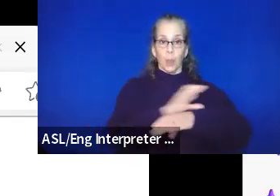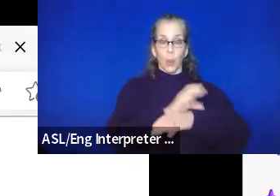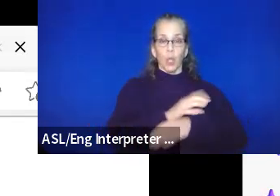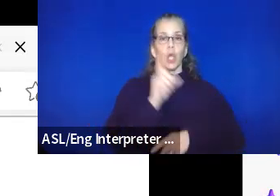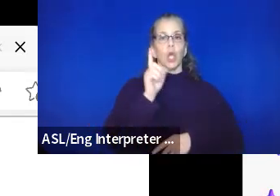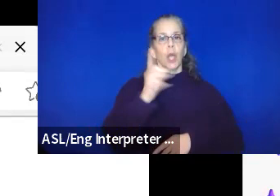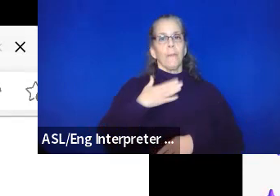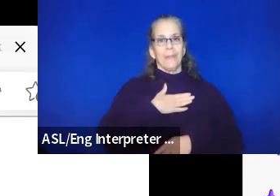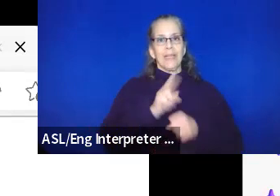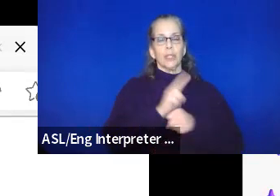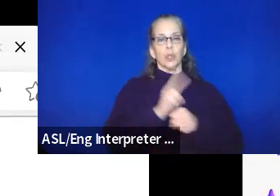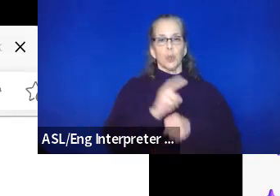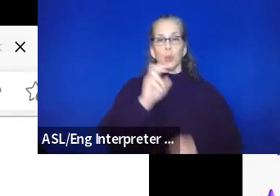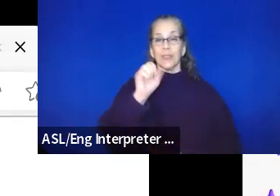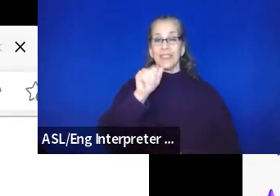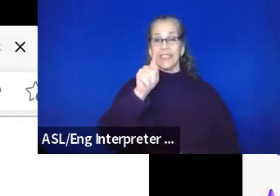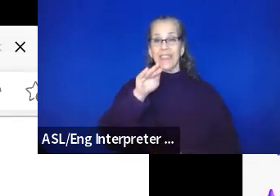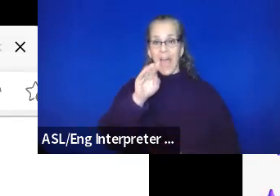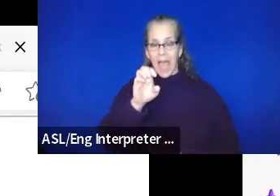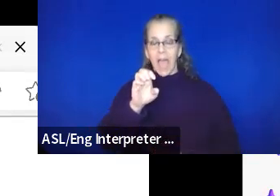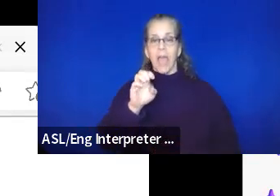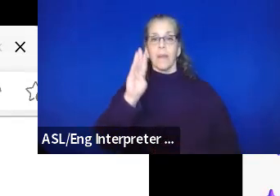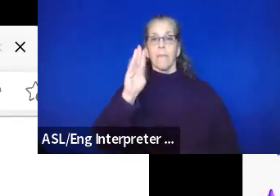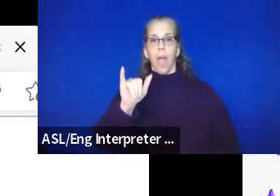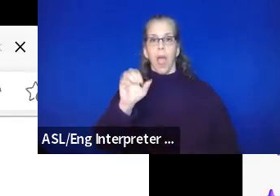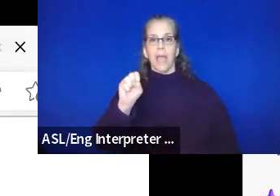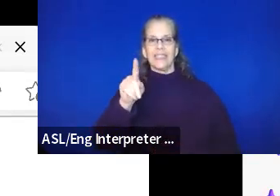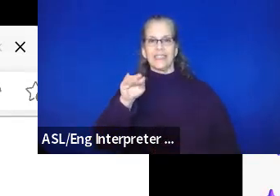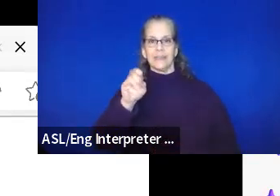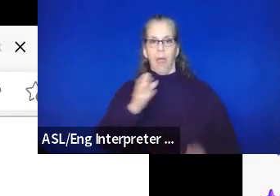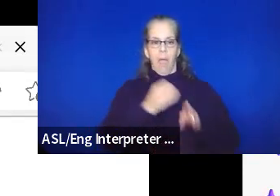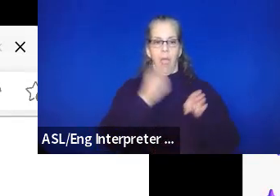Slides are on the left and the panelists should be on the right in gallery view.